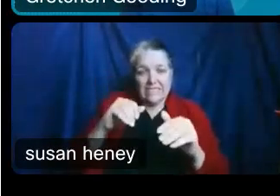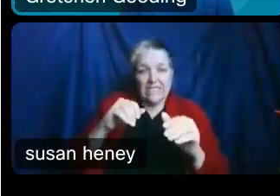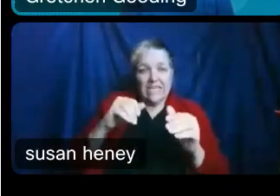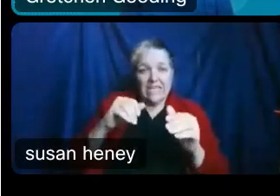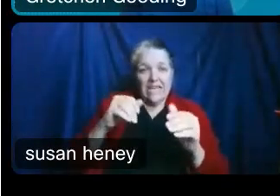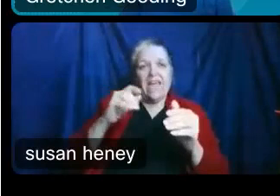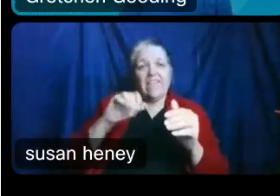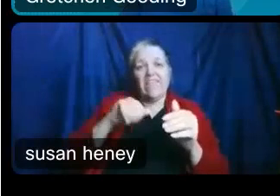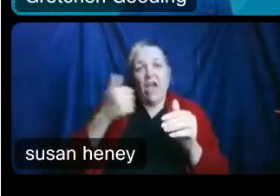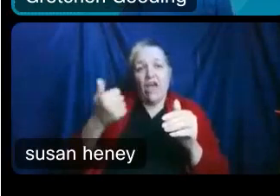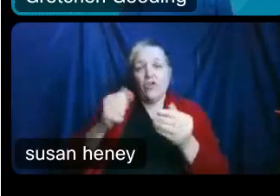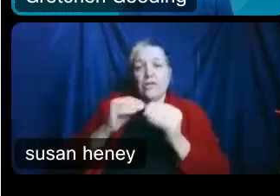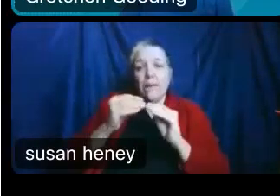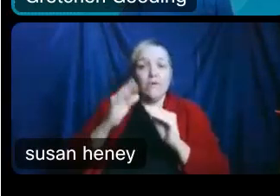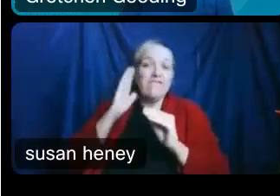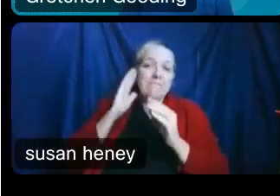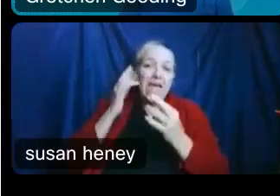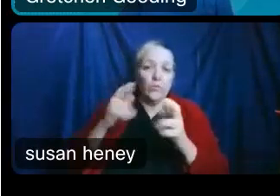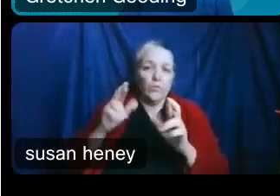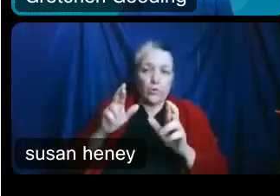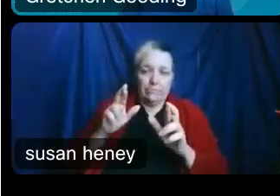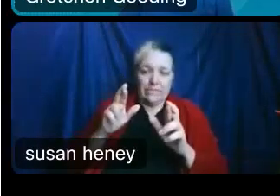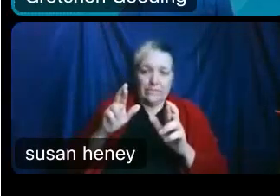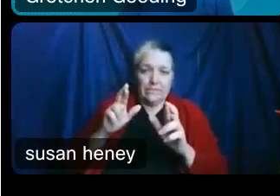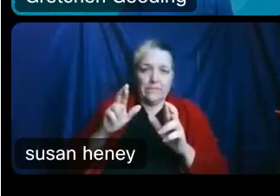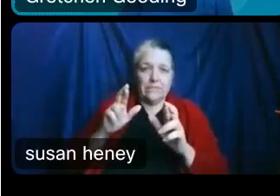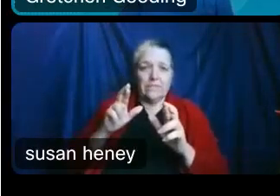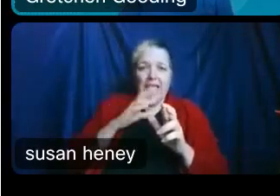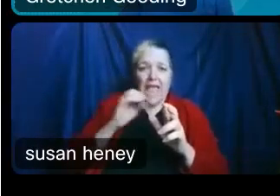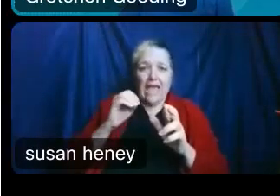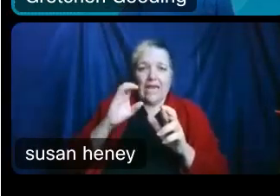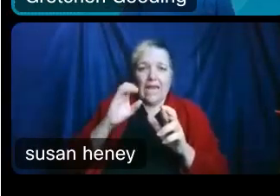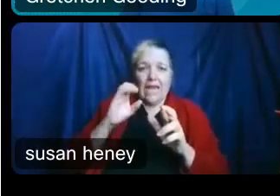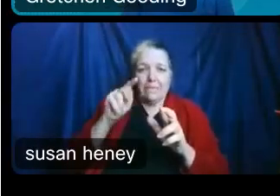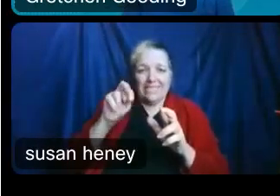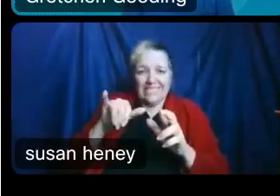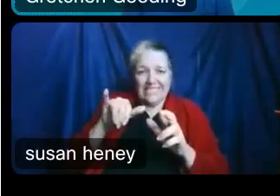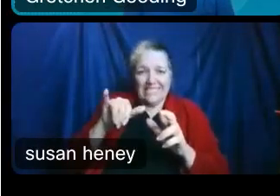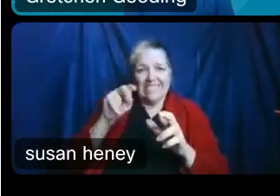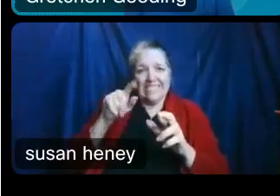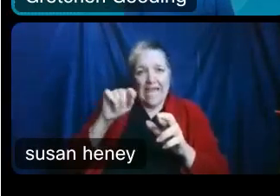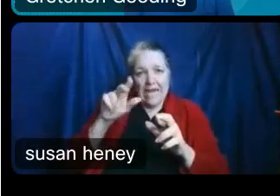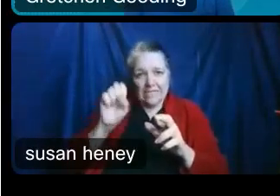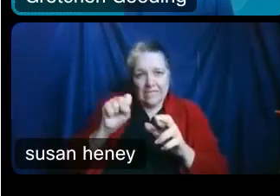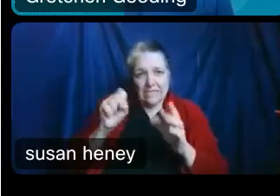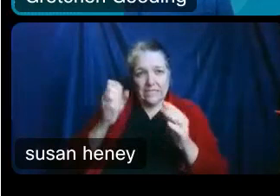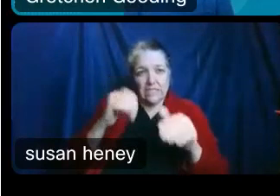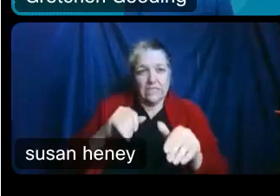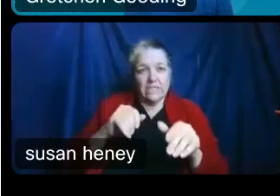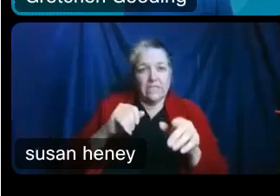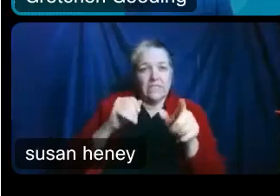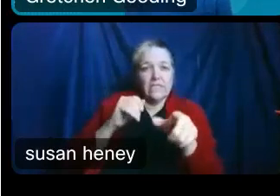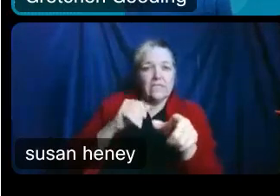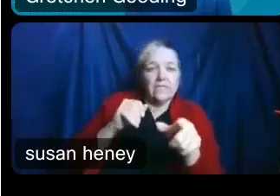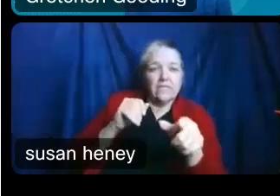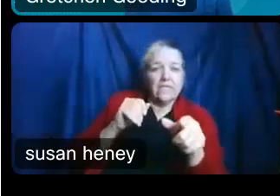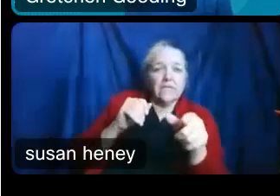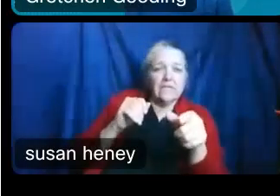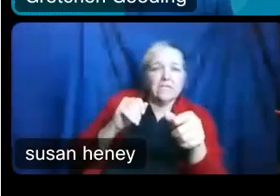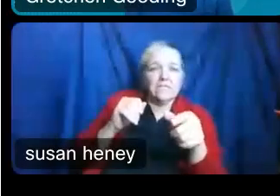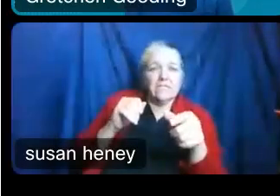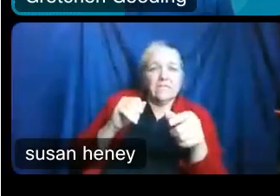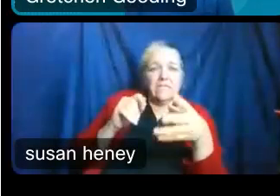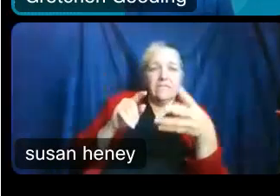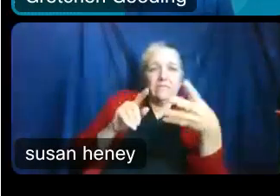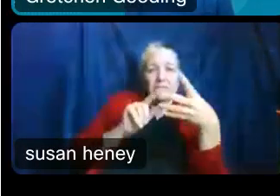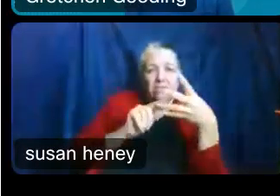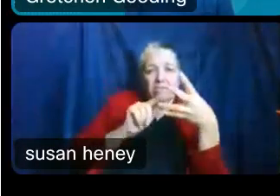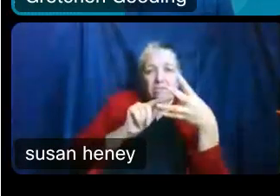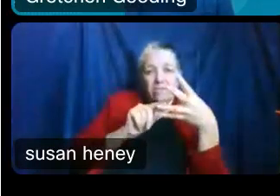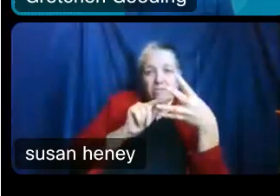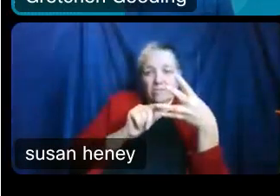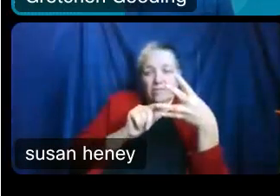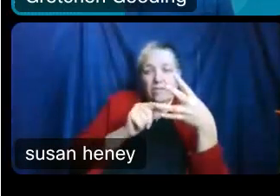a number of bedrooms by the occupancy status. B25138 and B25139 show the 25th percentile